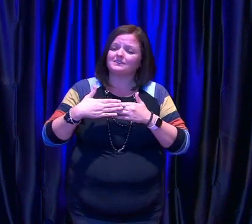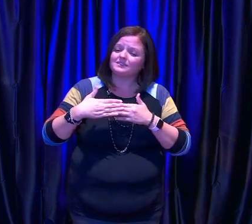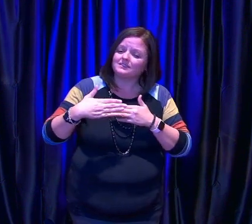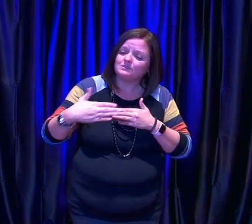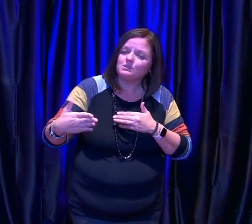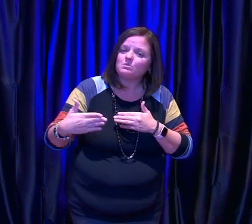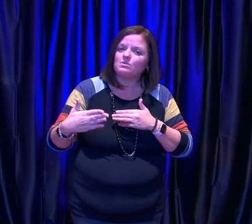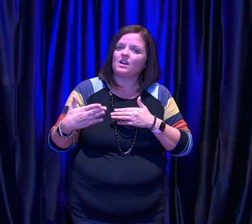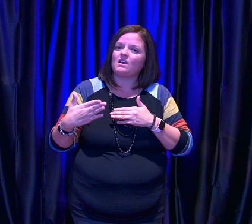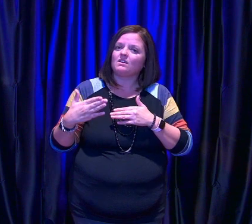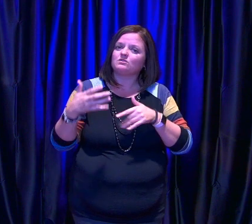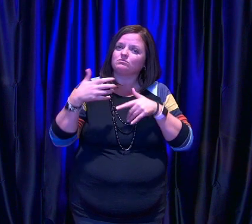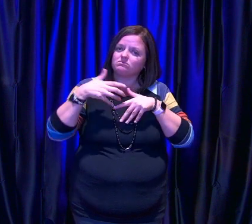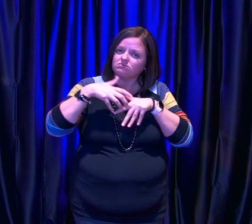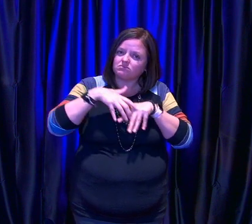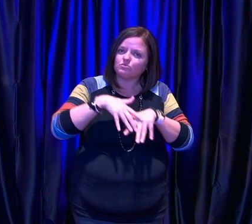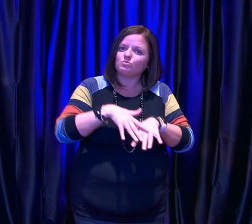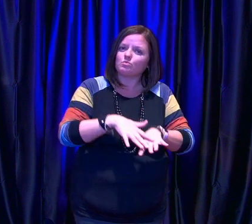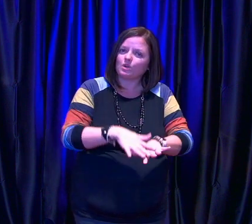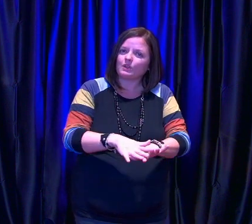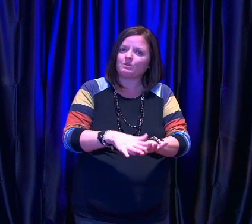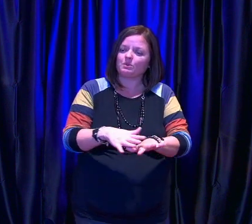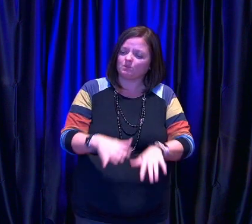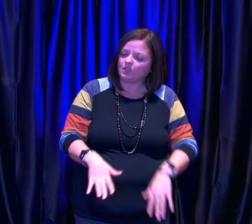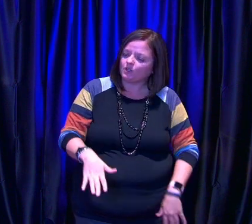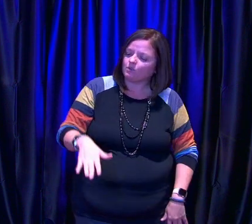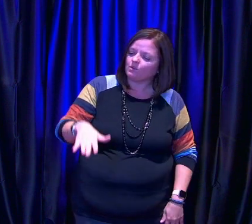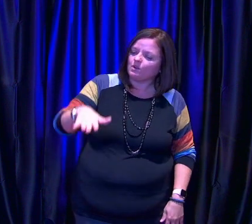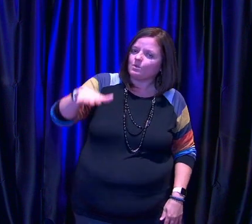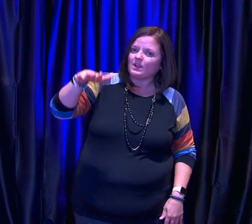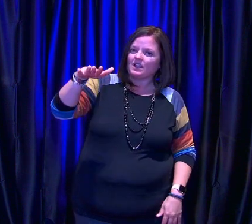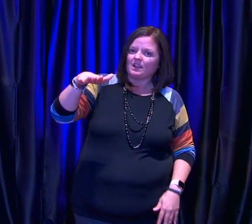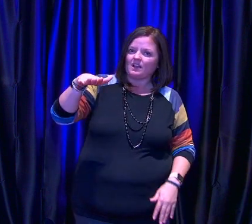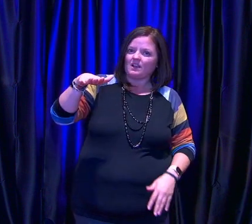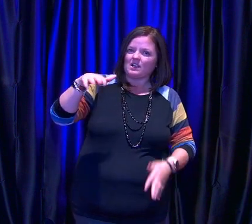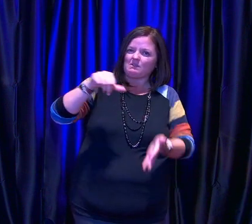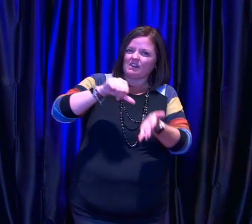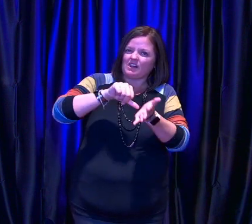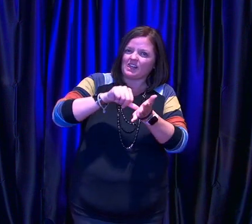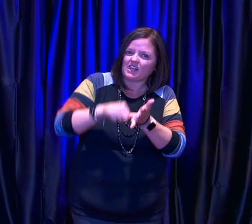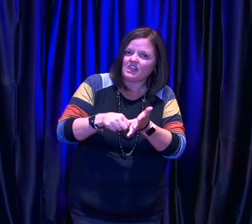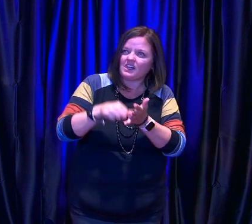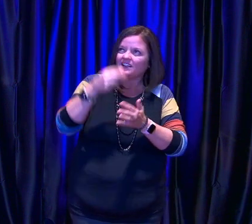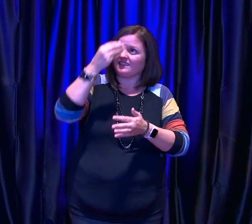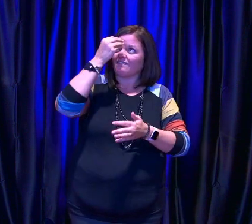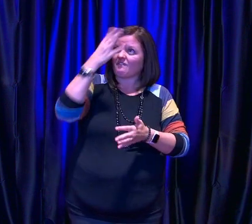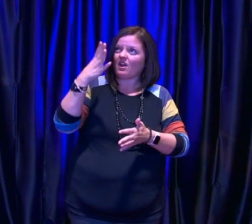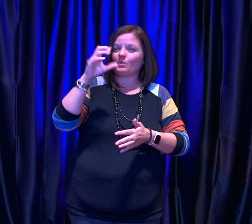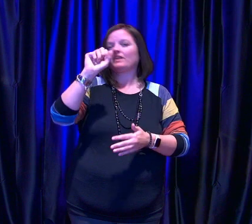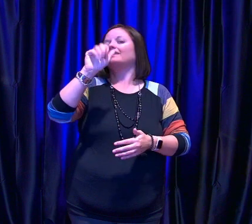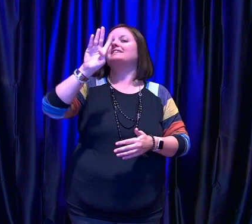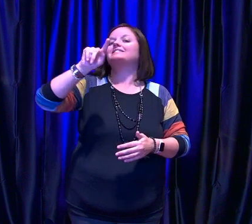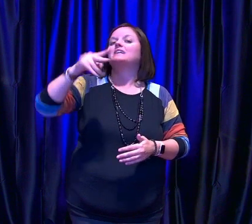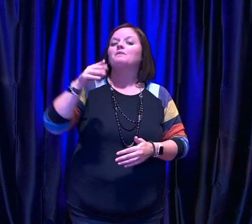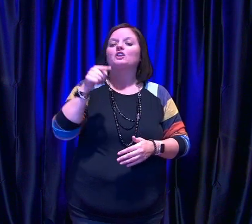through having grown up under sabbath keeping as thou shall not